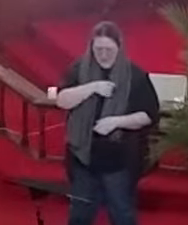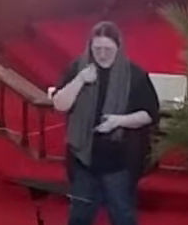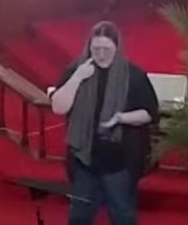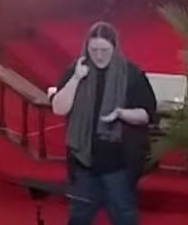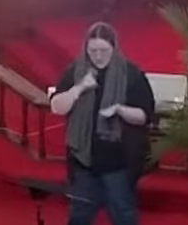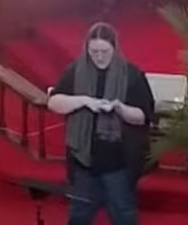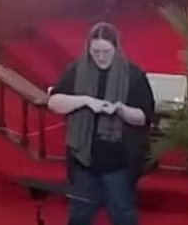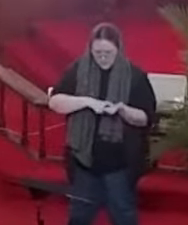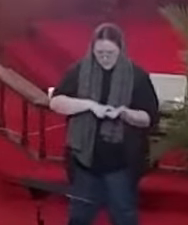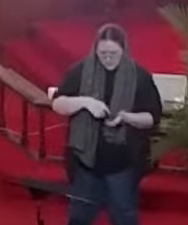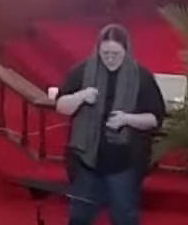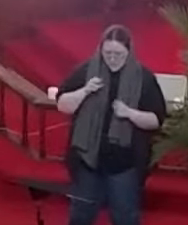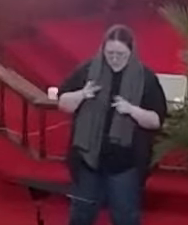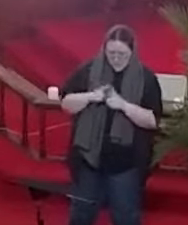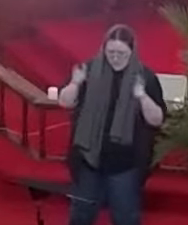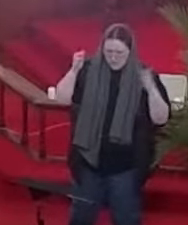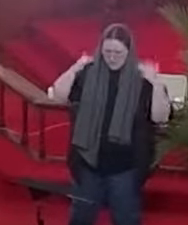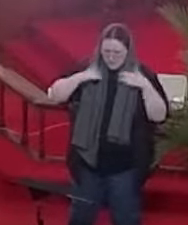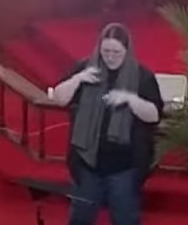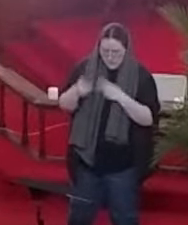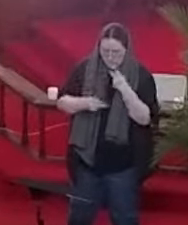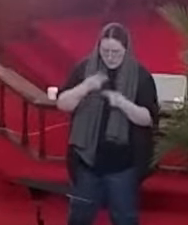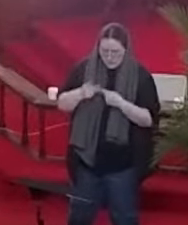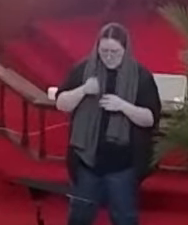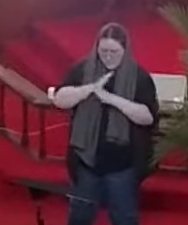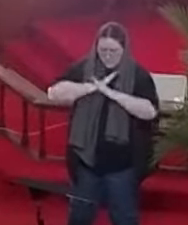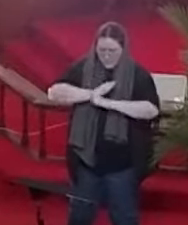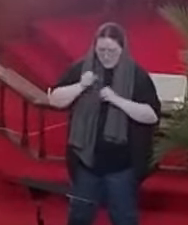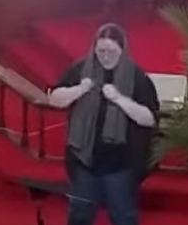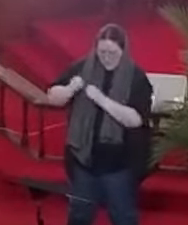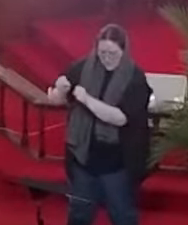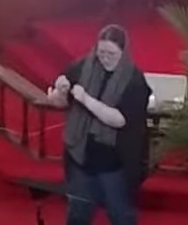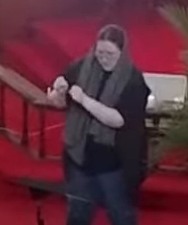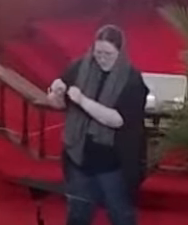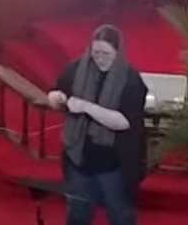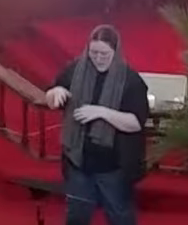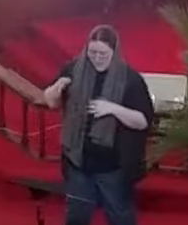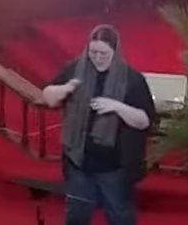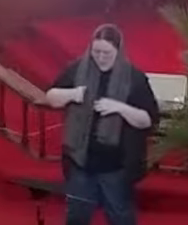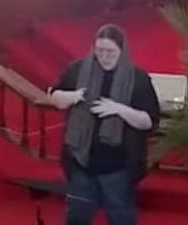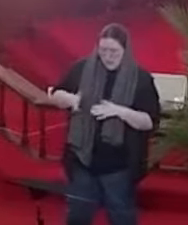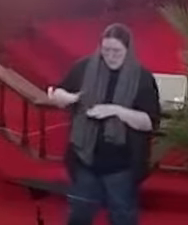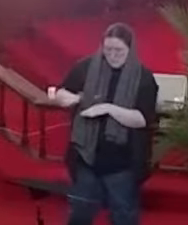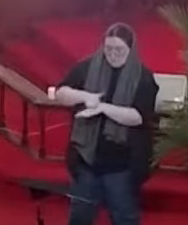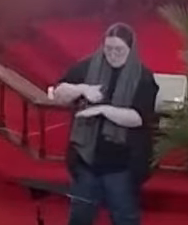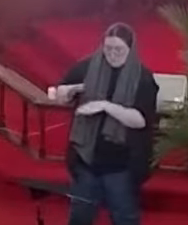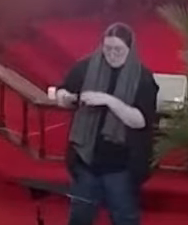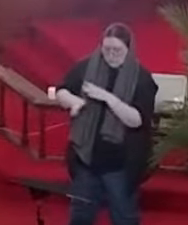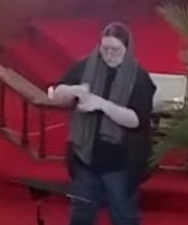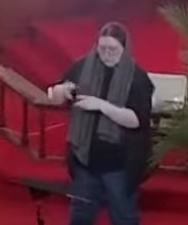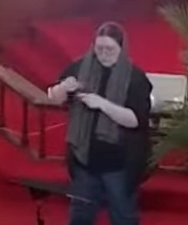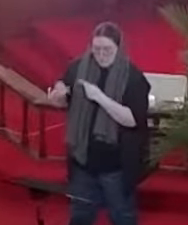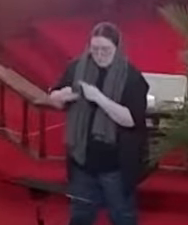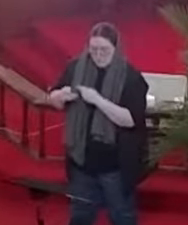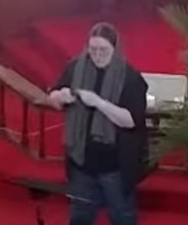He encountered a large crowd of people blocking the street. He lingered to see what all the fuss was about.